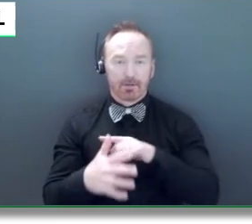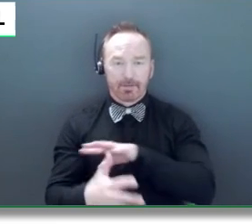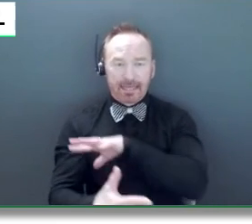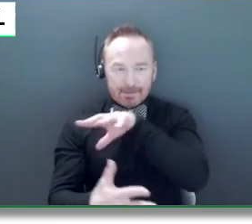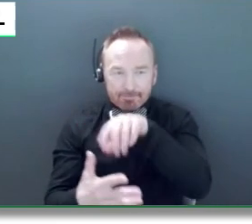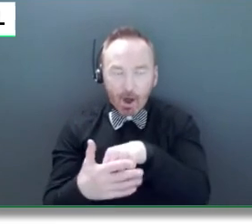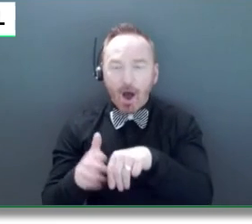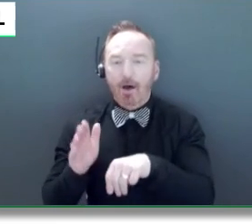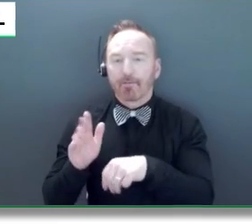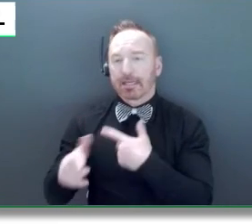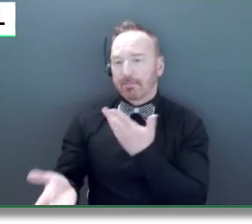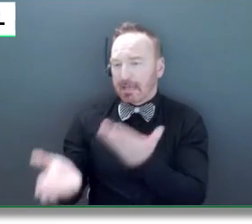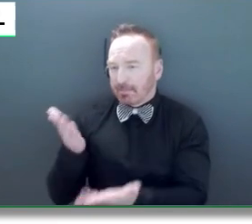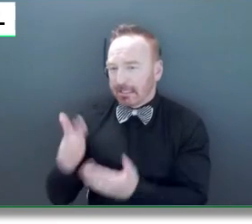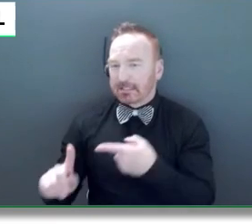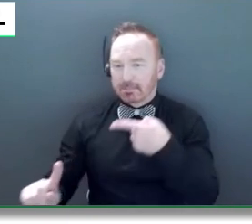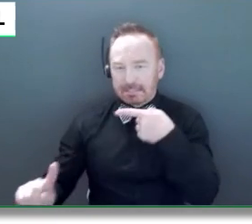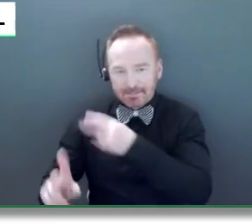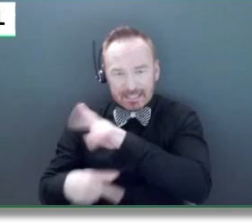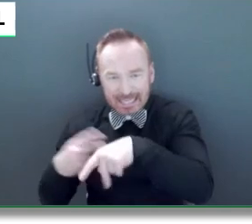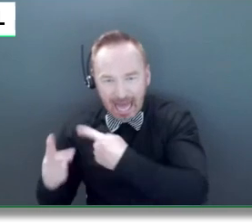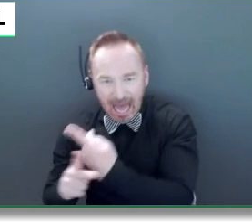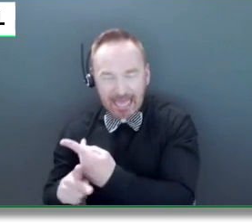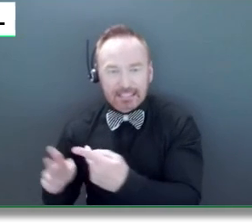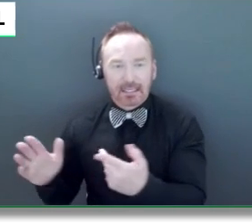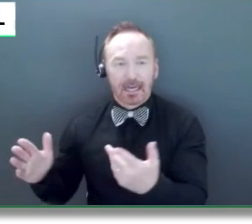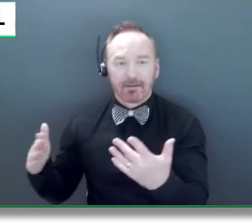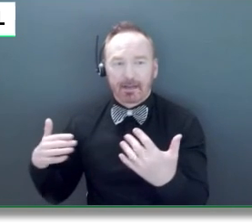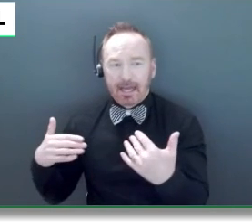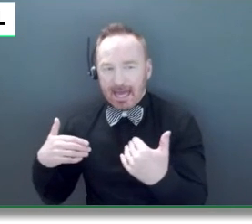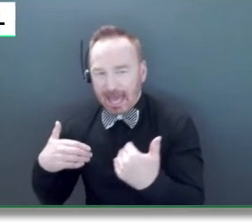species or something like that. Recognition and polling and